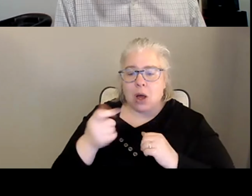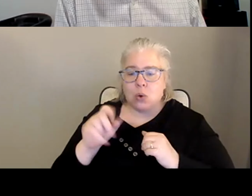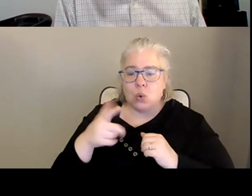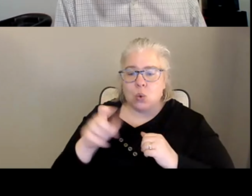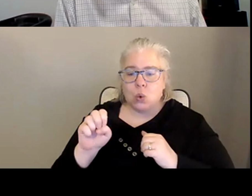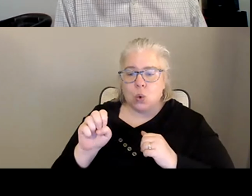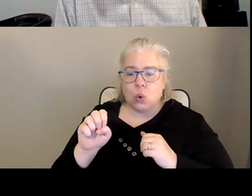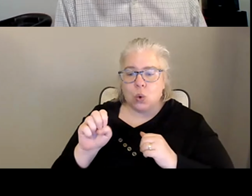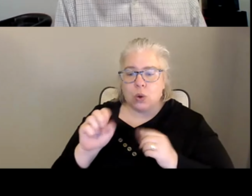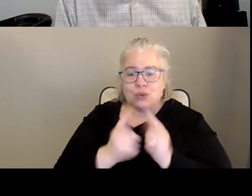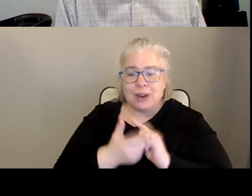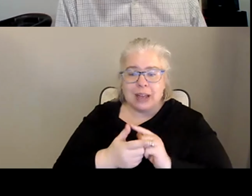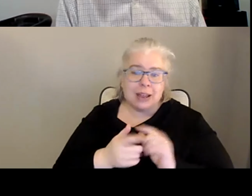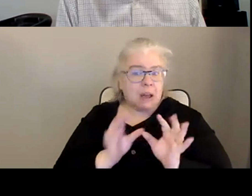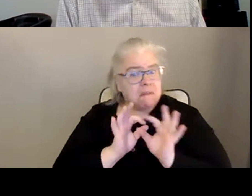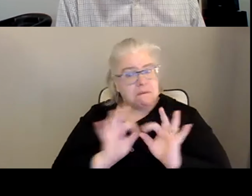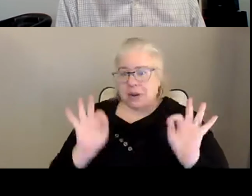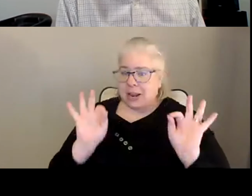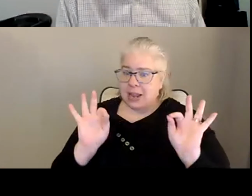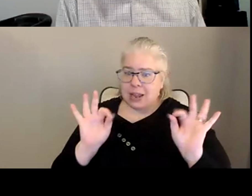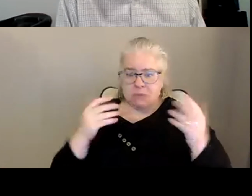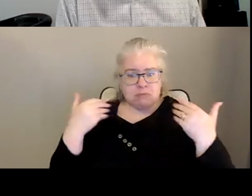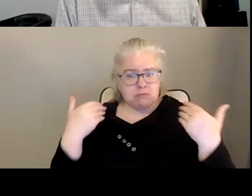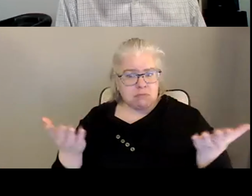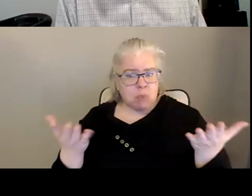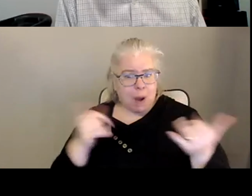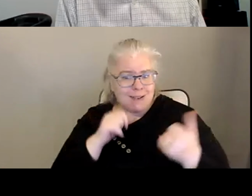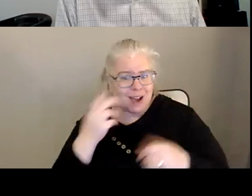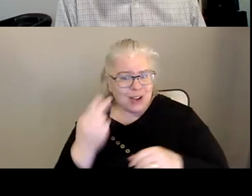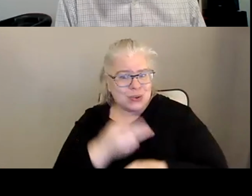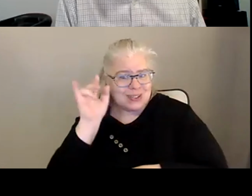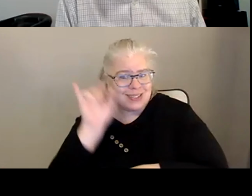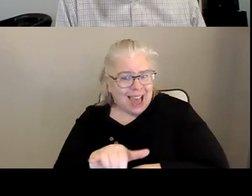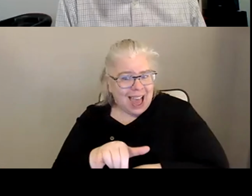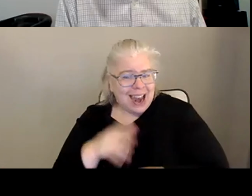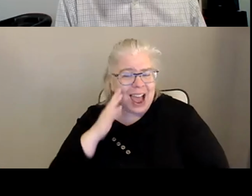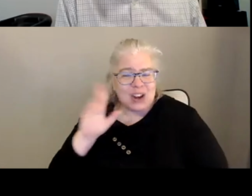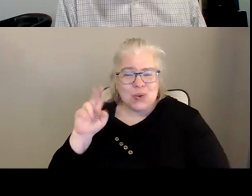It's free why can't you just use that? I know Una and I deal with this a lot.